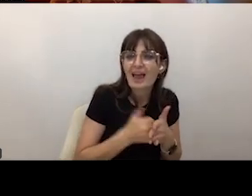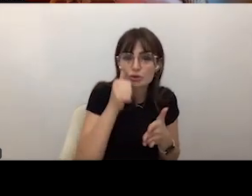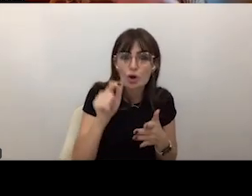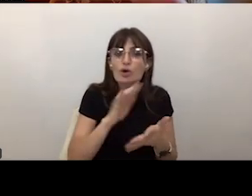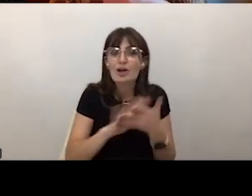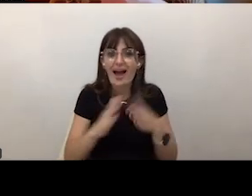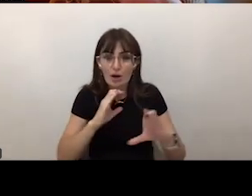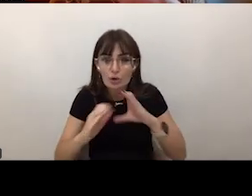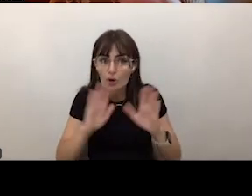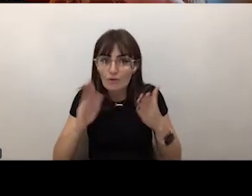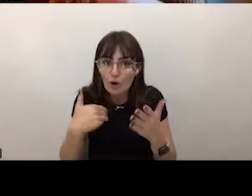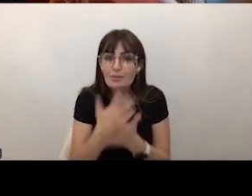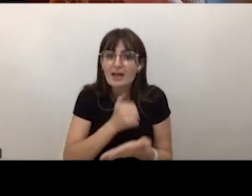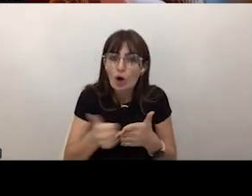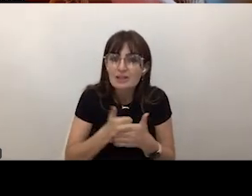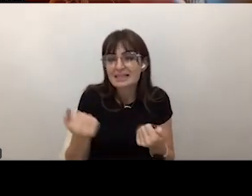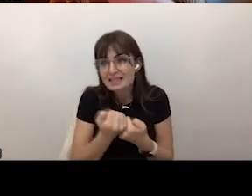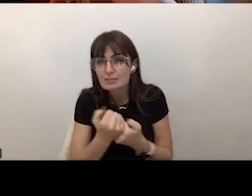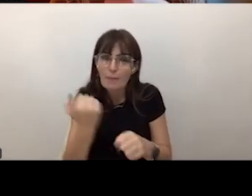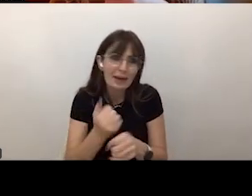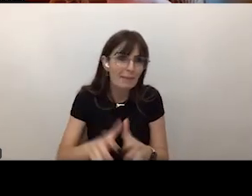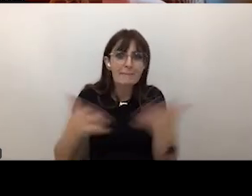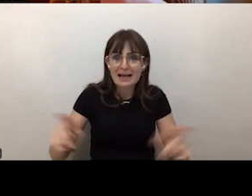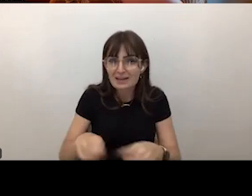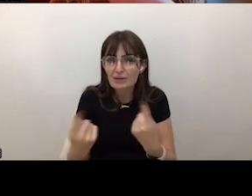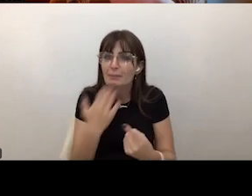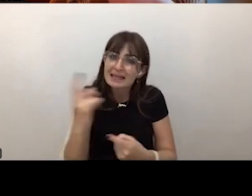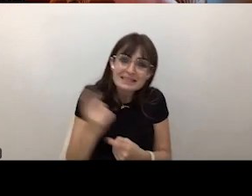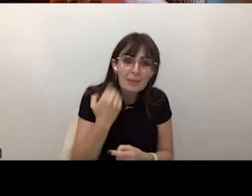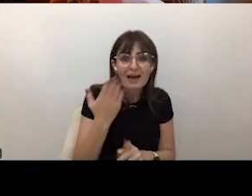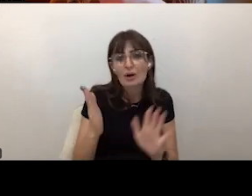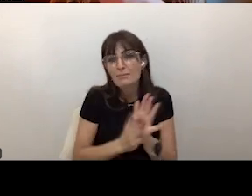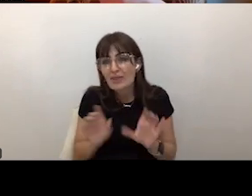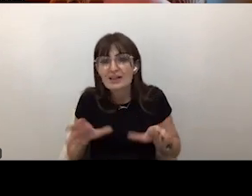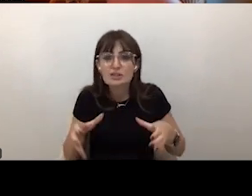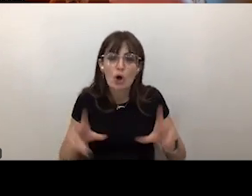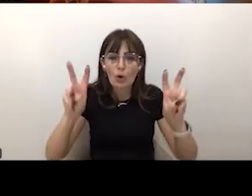your consistent support makes a difference. Join our monthly giving circle to increase the impact.